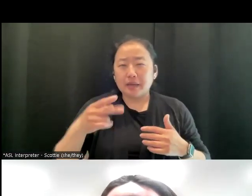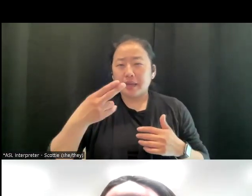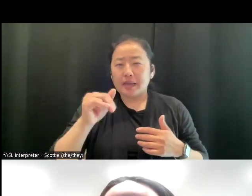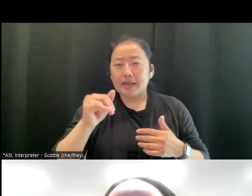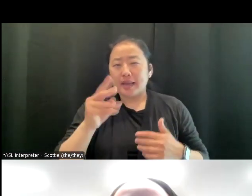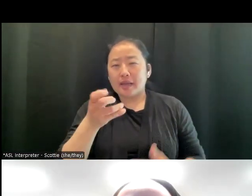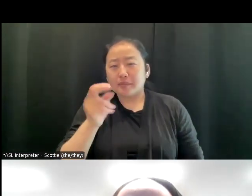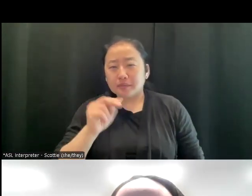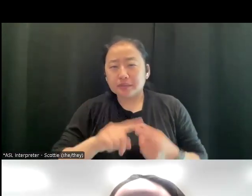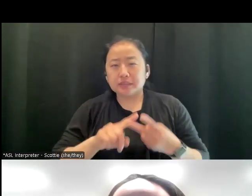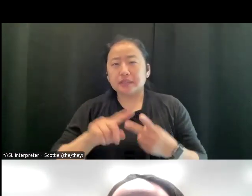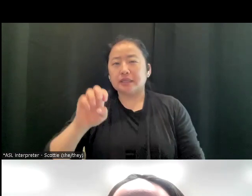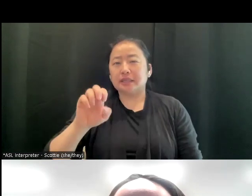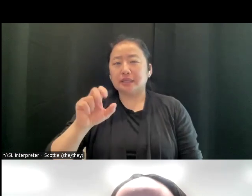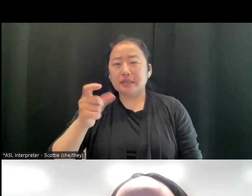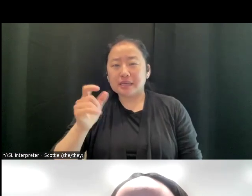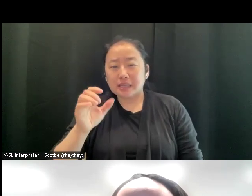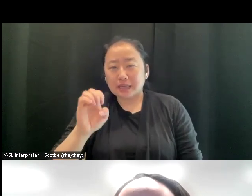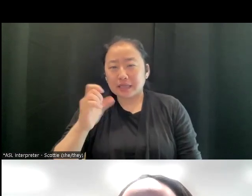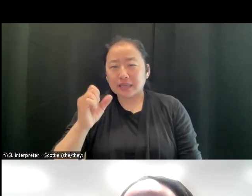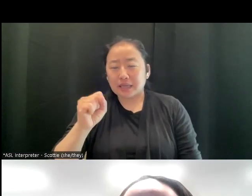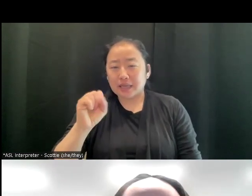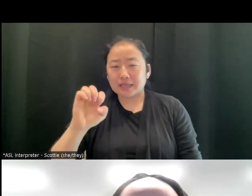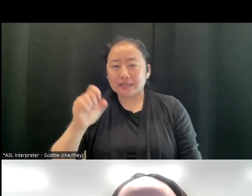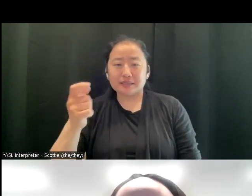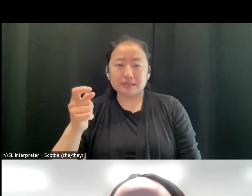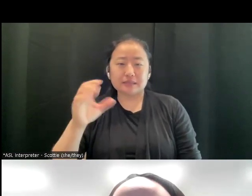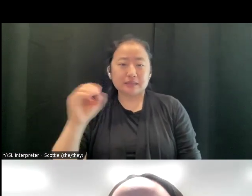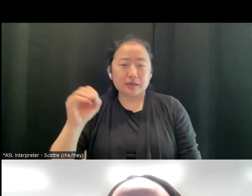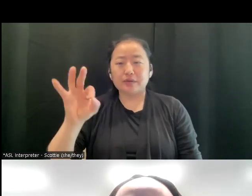really the heart of the Adirondack mountains. There's a lot of opportunities for camping,